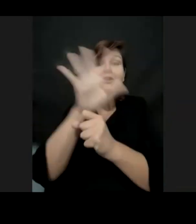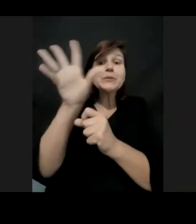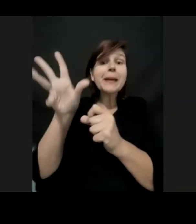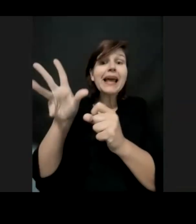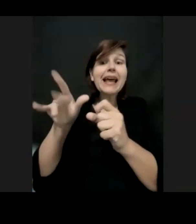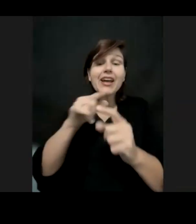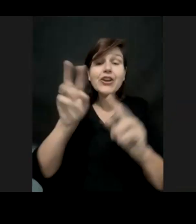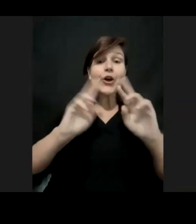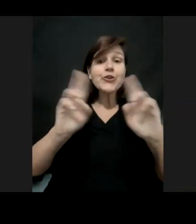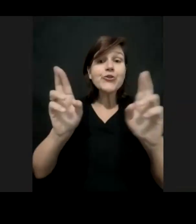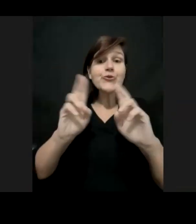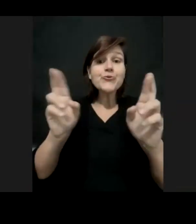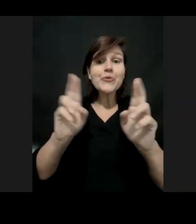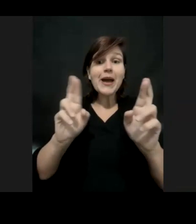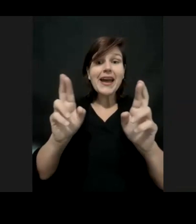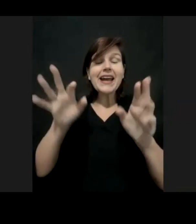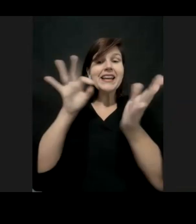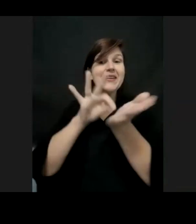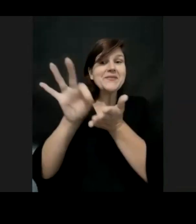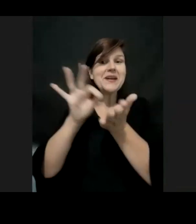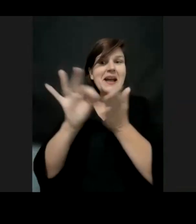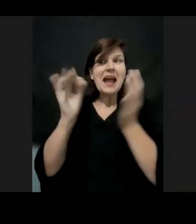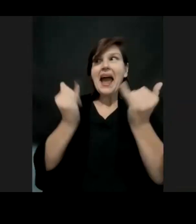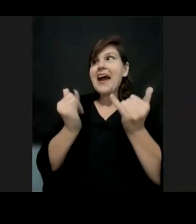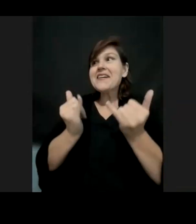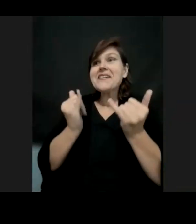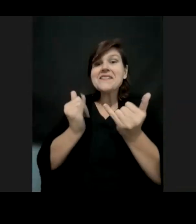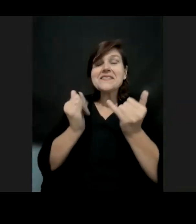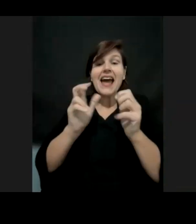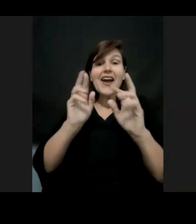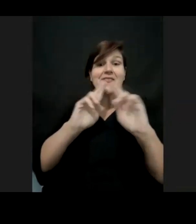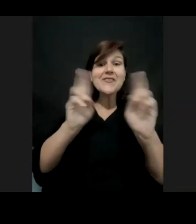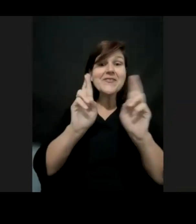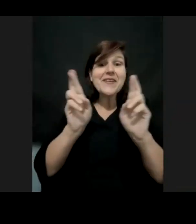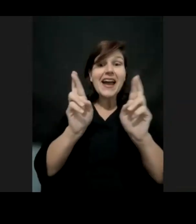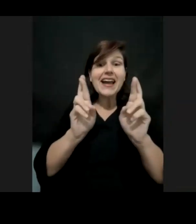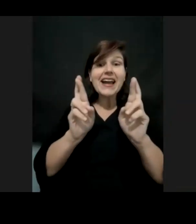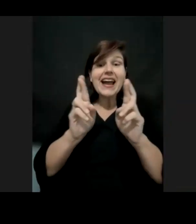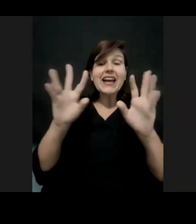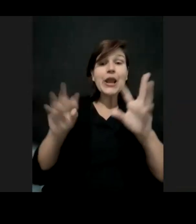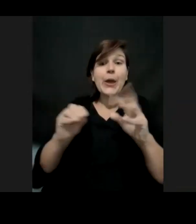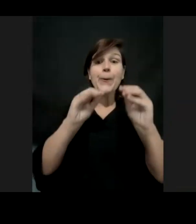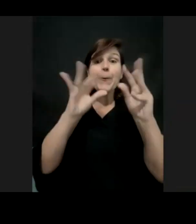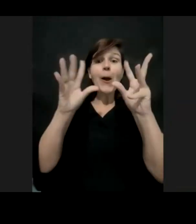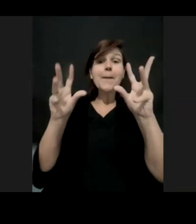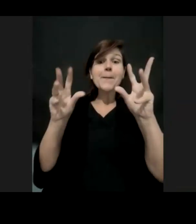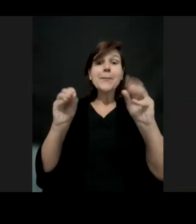Let’s count it down. It's so exciting. Here we go! A whoop-a-dee-doo of a wonderful three!